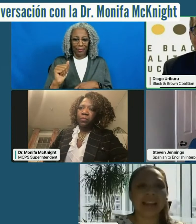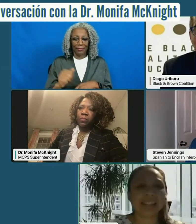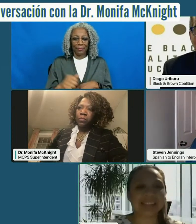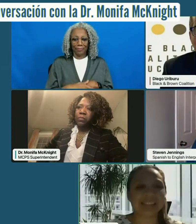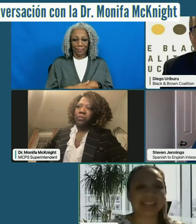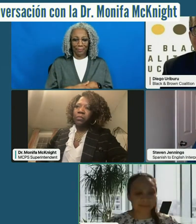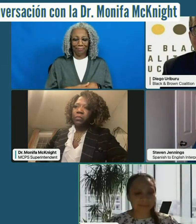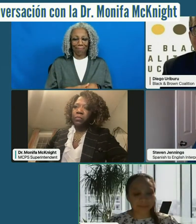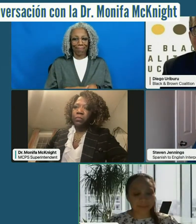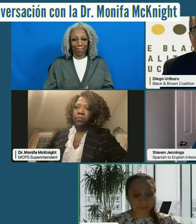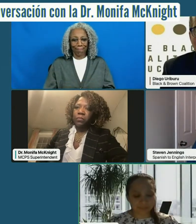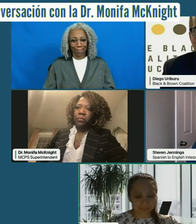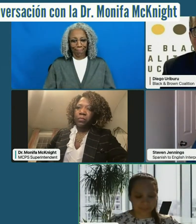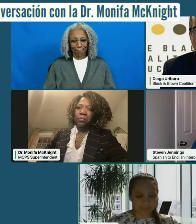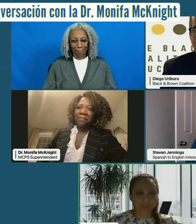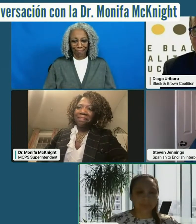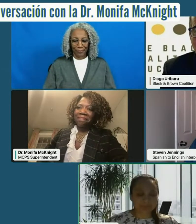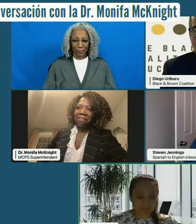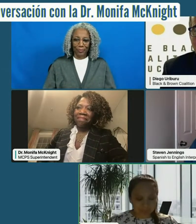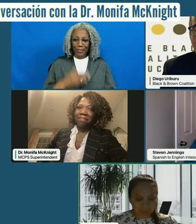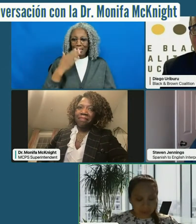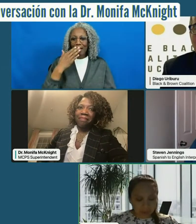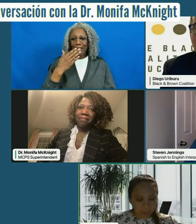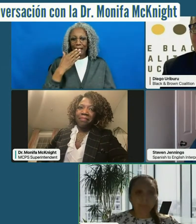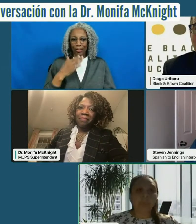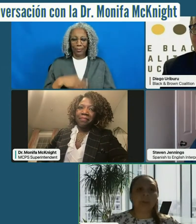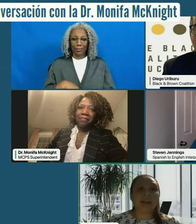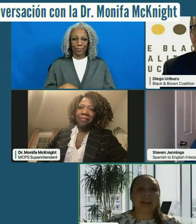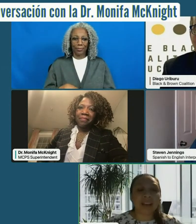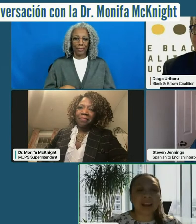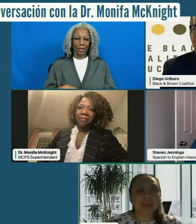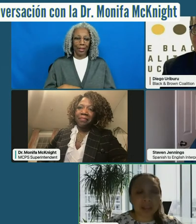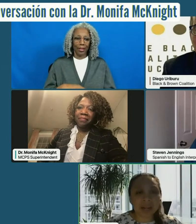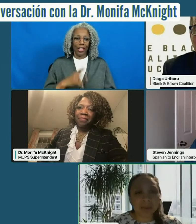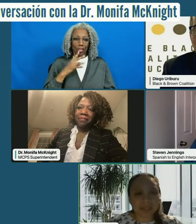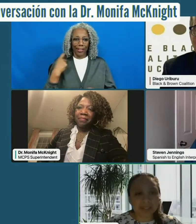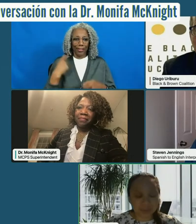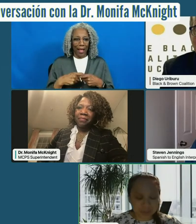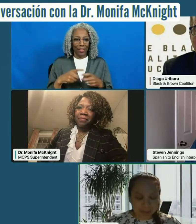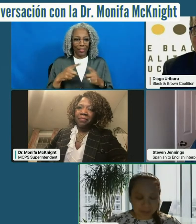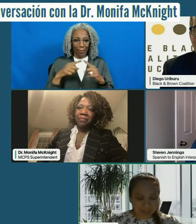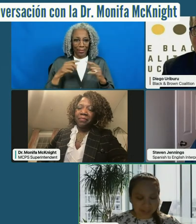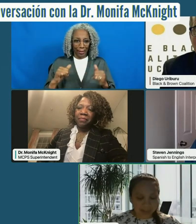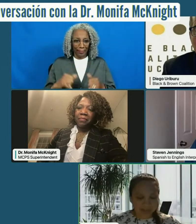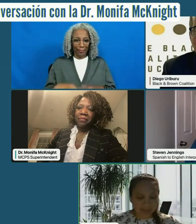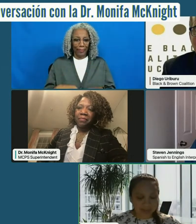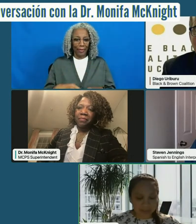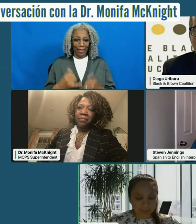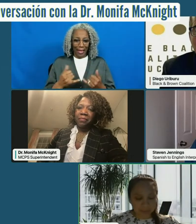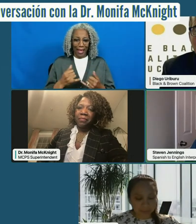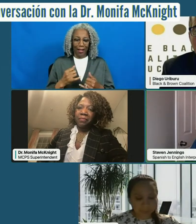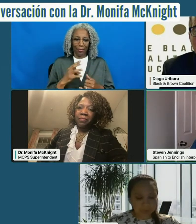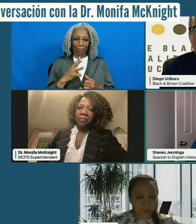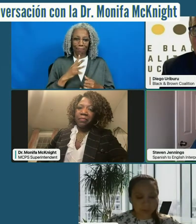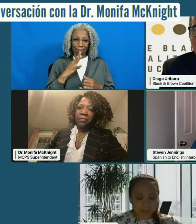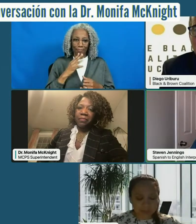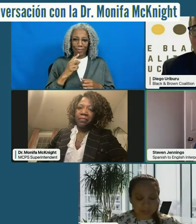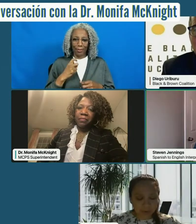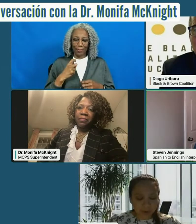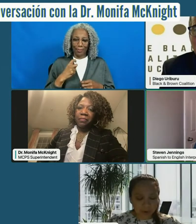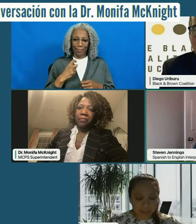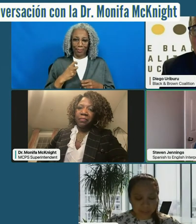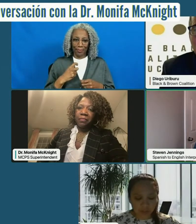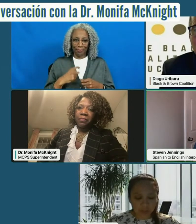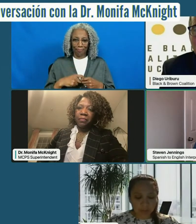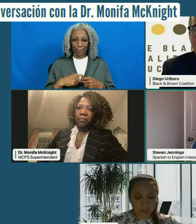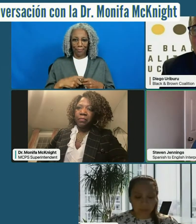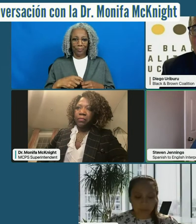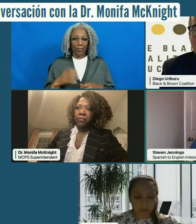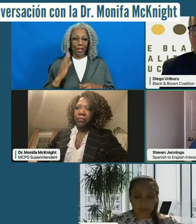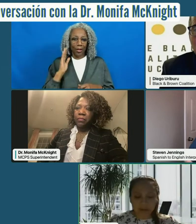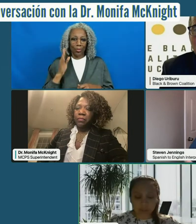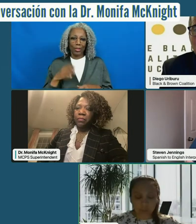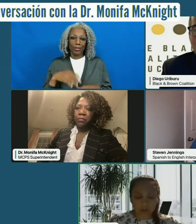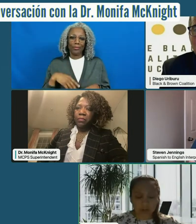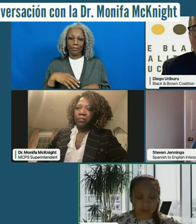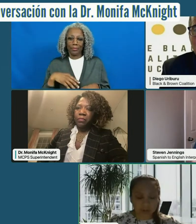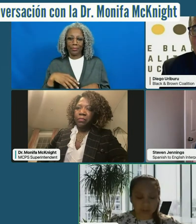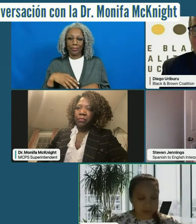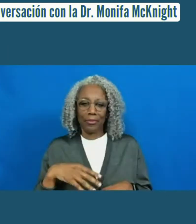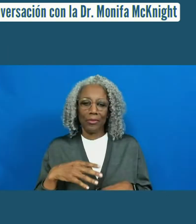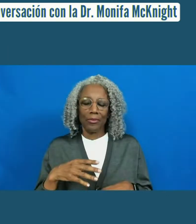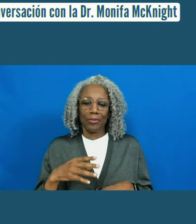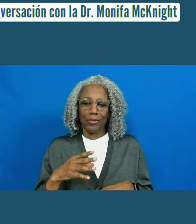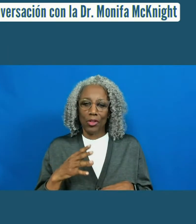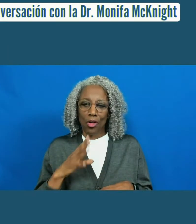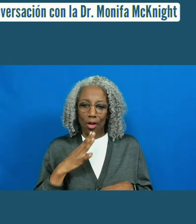changed the Spanish Gracias.